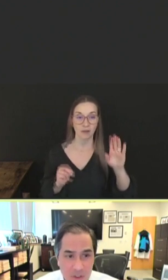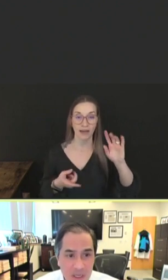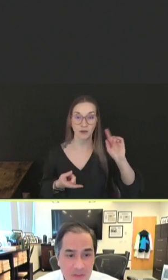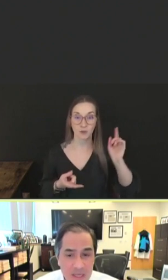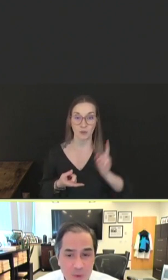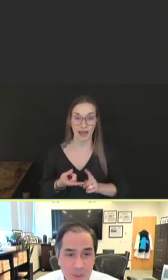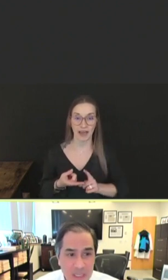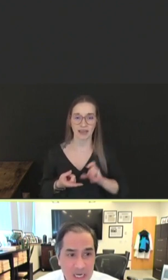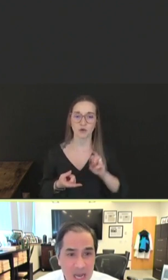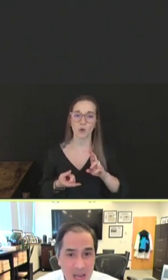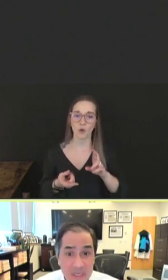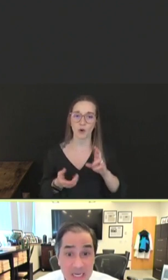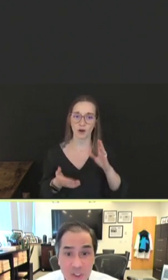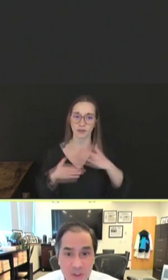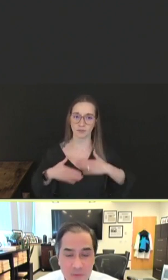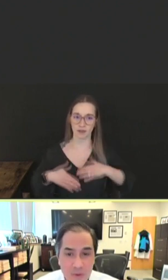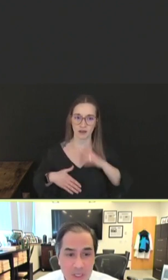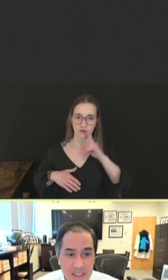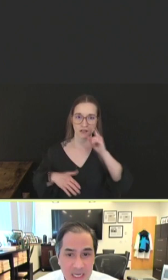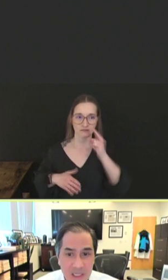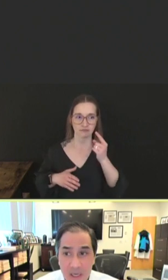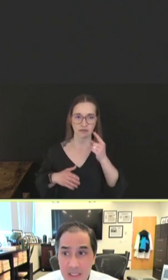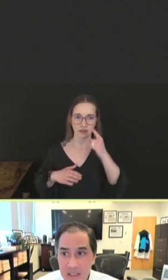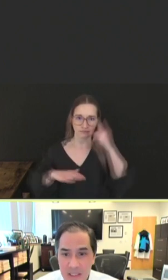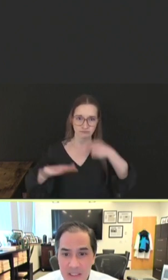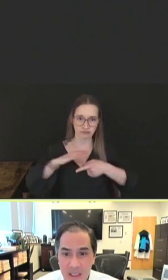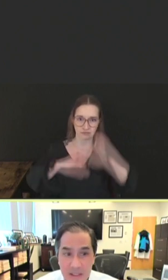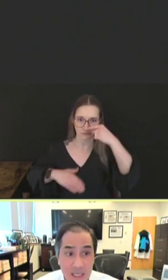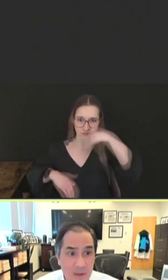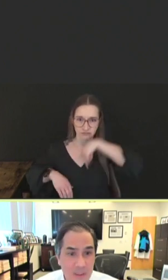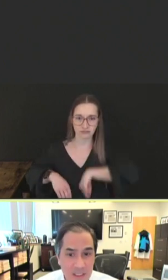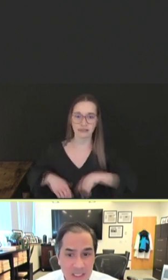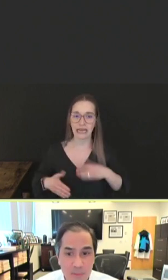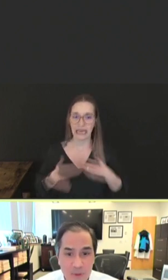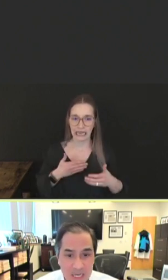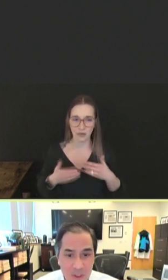then it's really a combination of neutralizing antibodies and T cells that dictate protection.